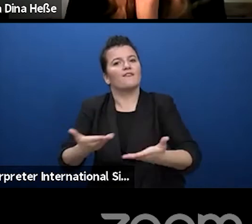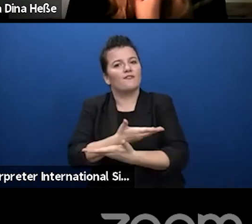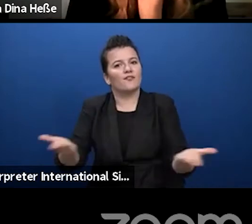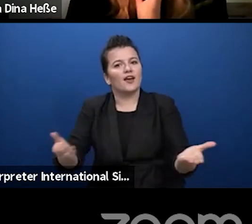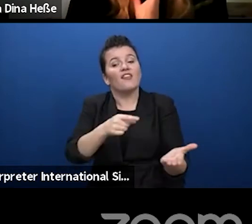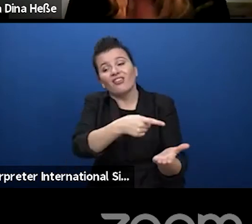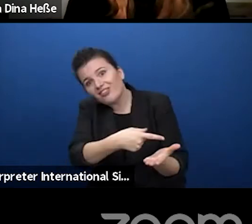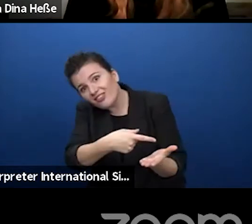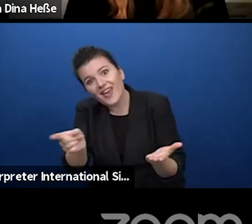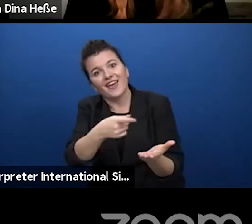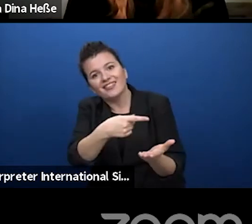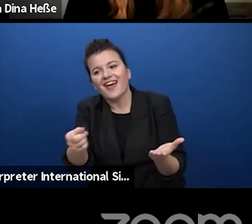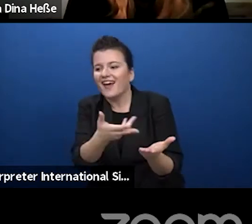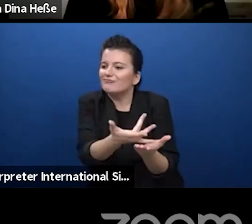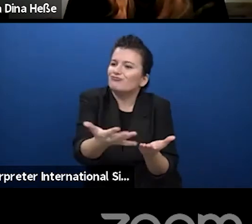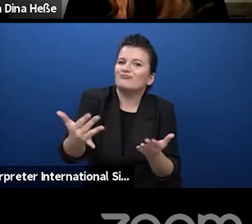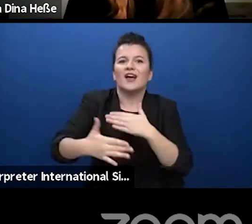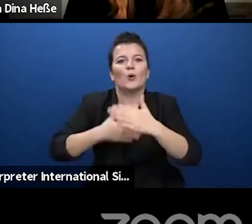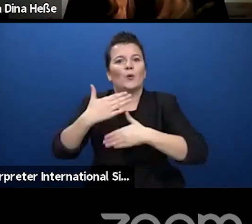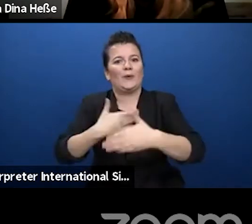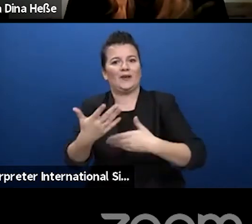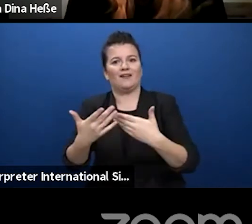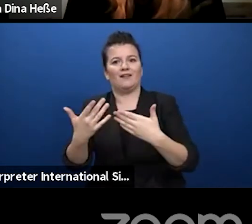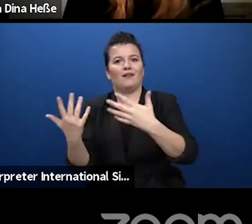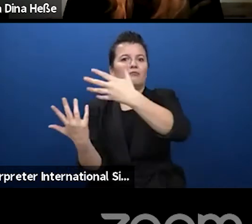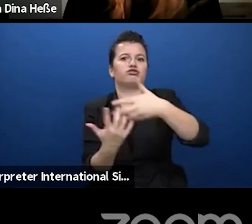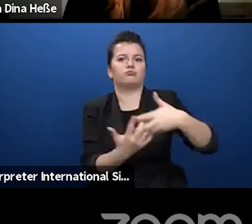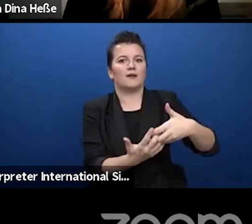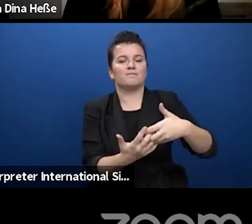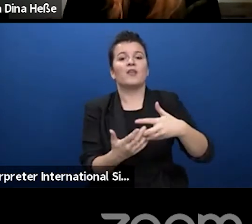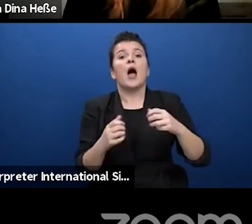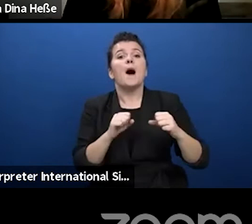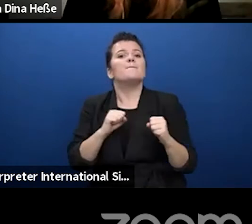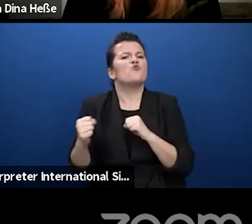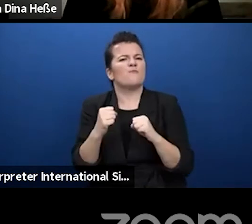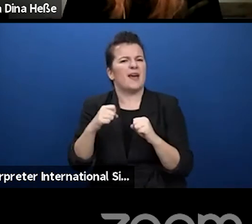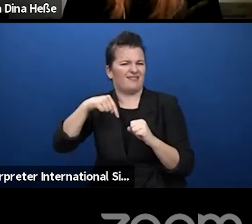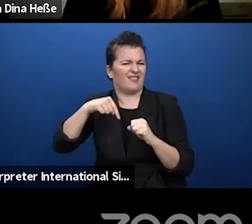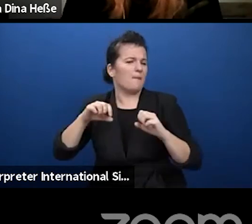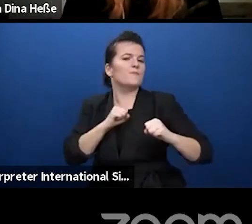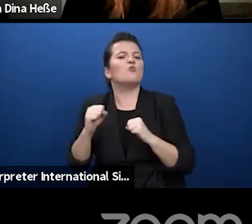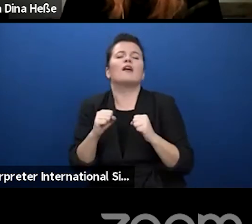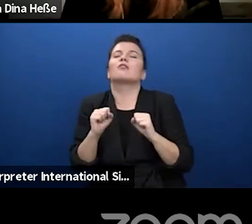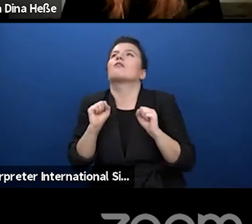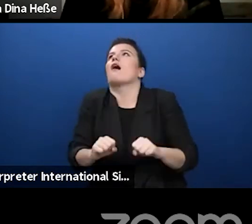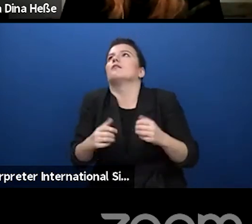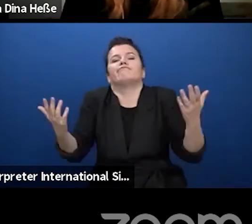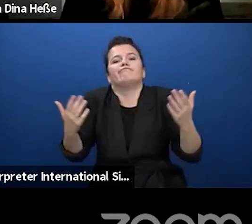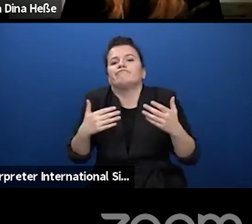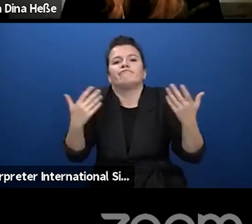develop the stuff you know because we're talking specifically about movement and for me movement it's always like you know it could be so many things you know and I mean and it's more about how